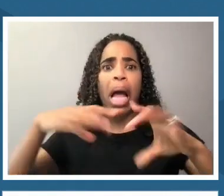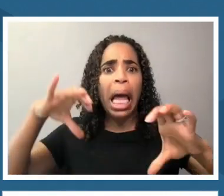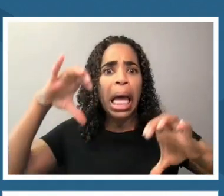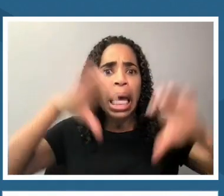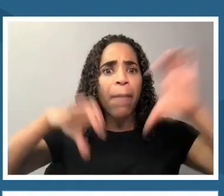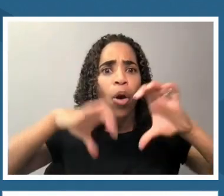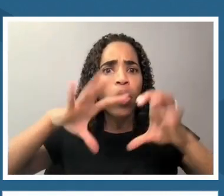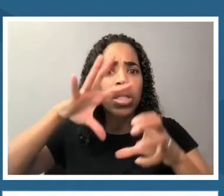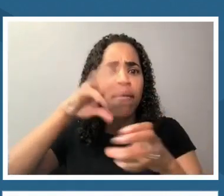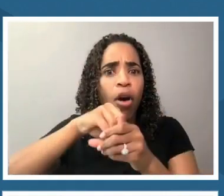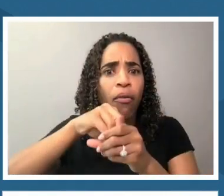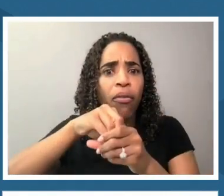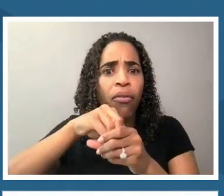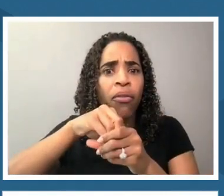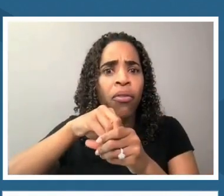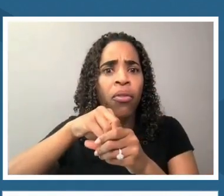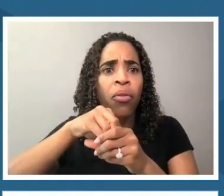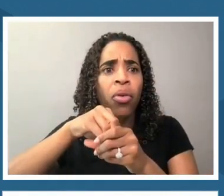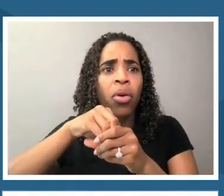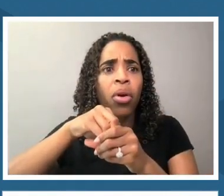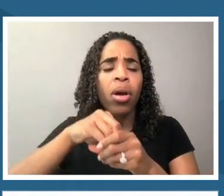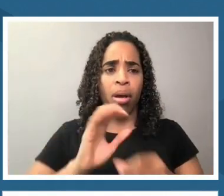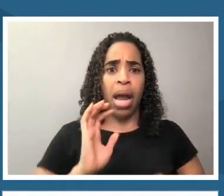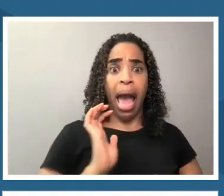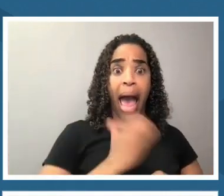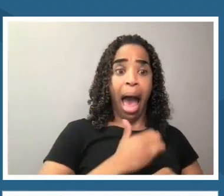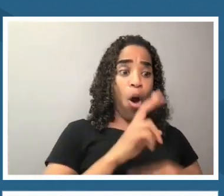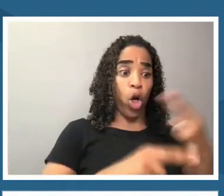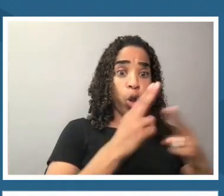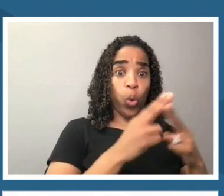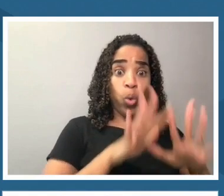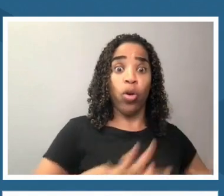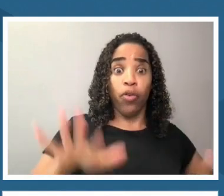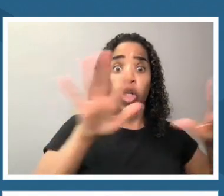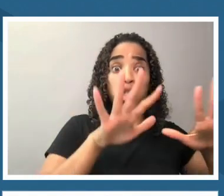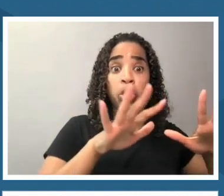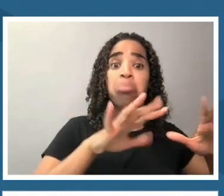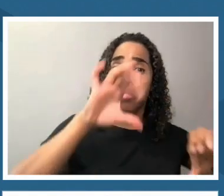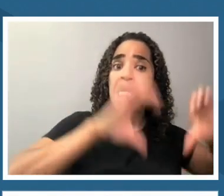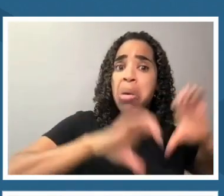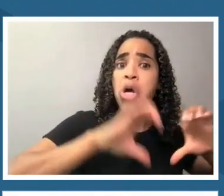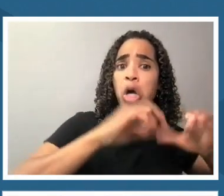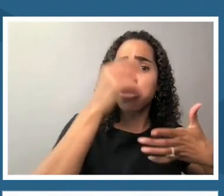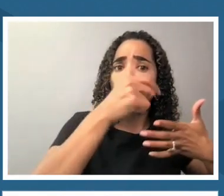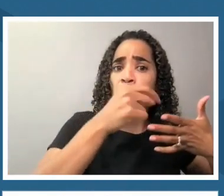outside out of the side of our universe might be very different from what we